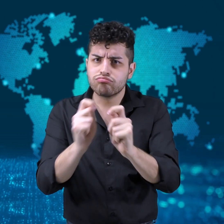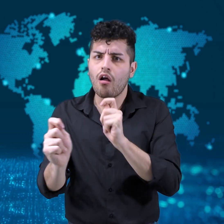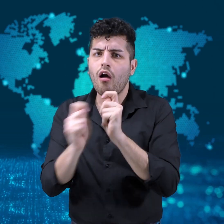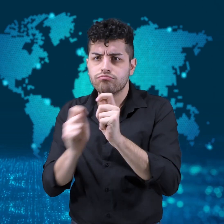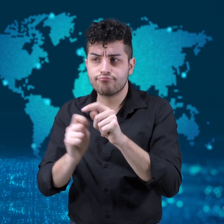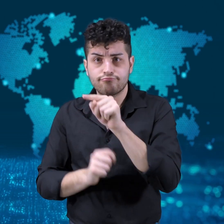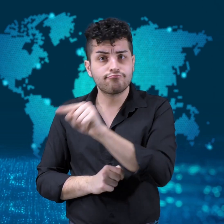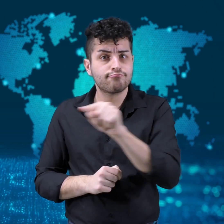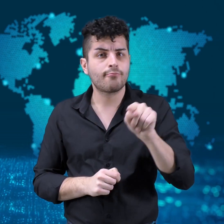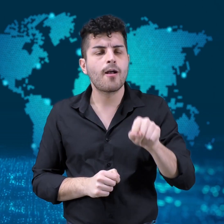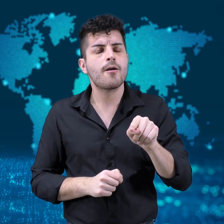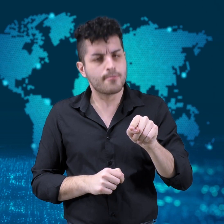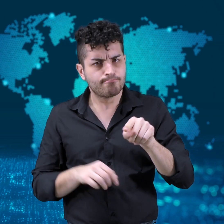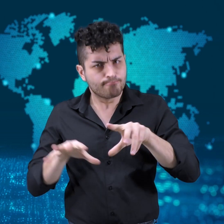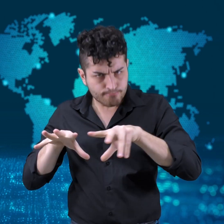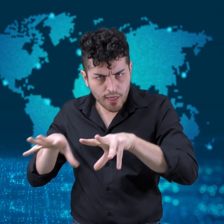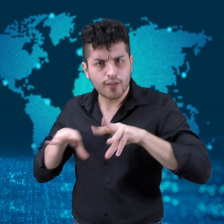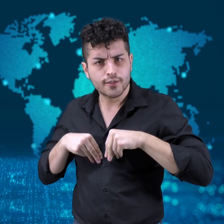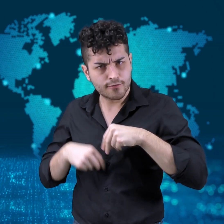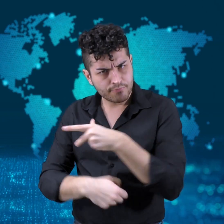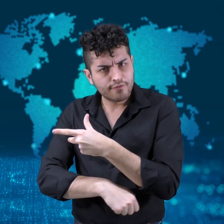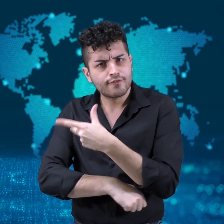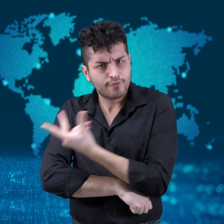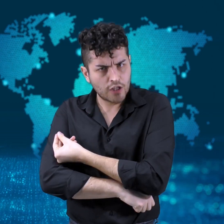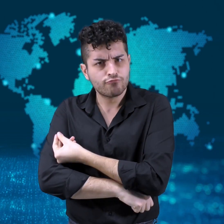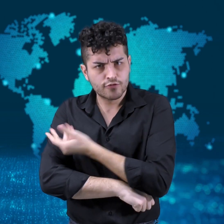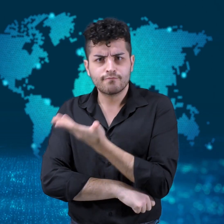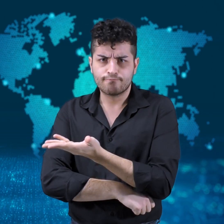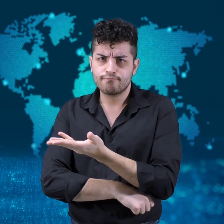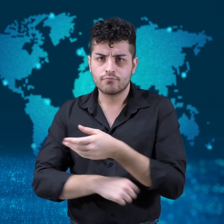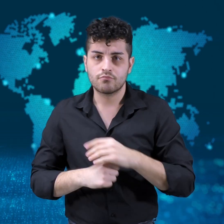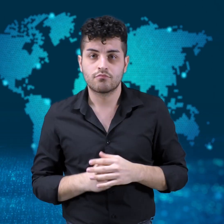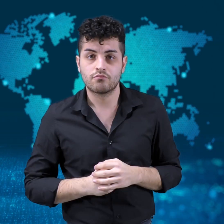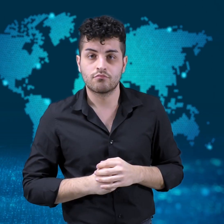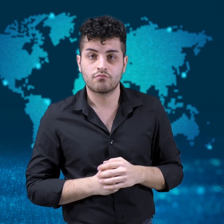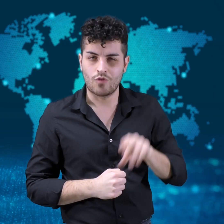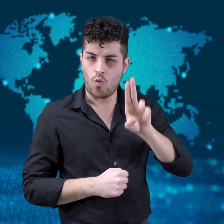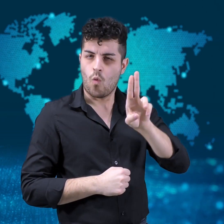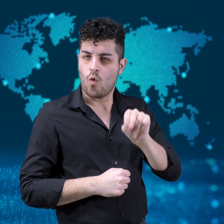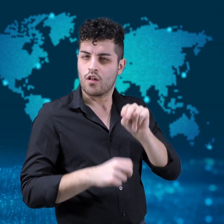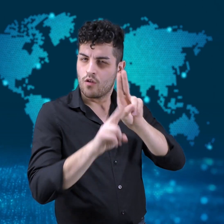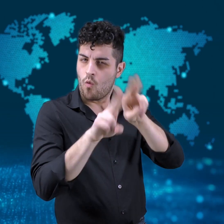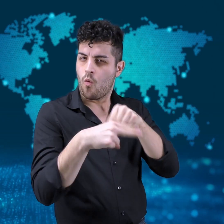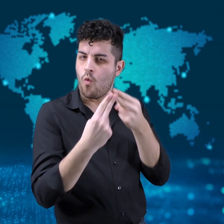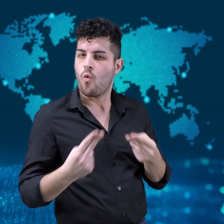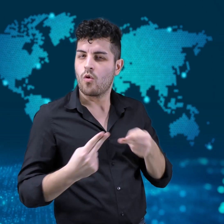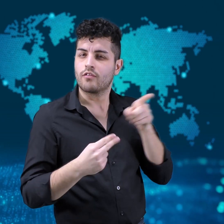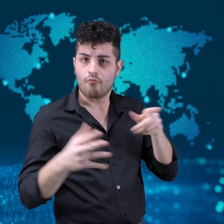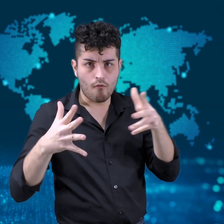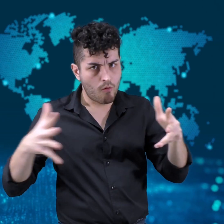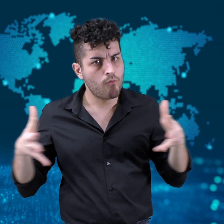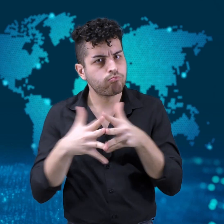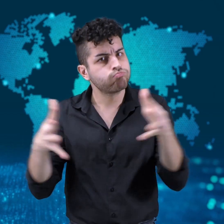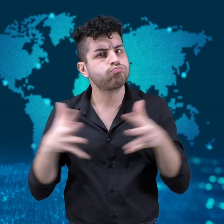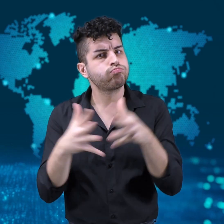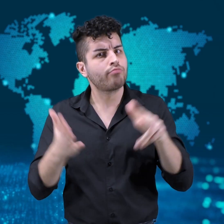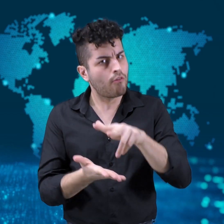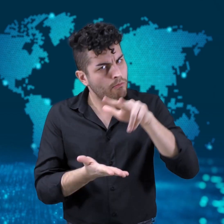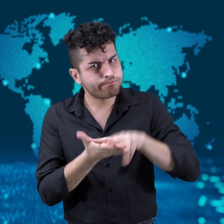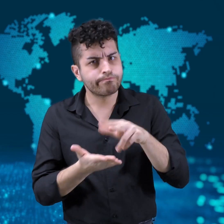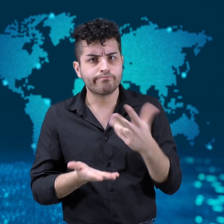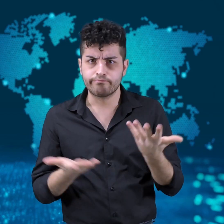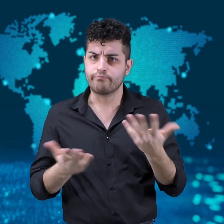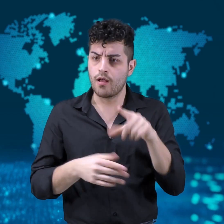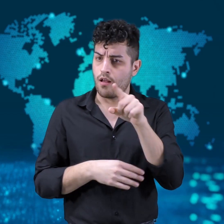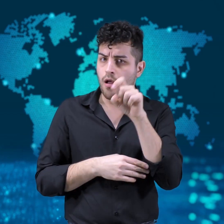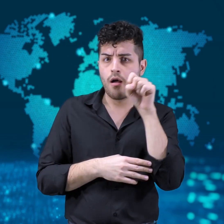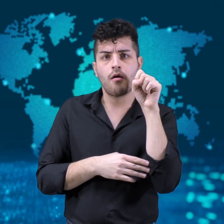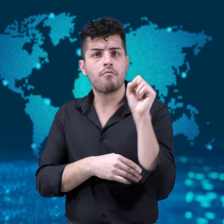One study found that only around 50% of its respondents have confidence